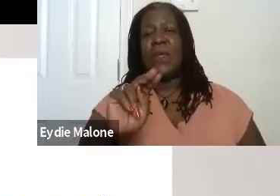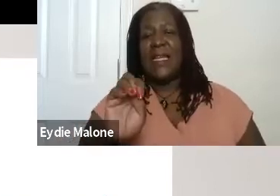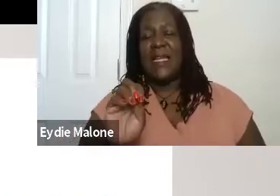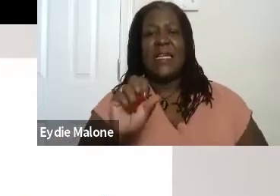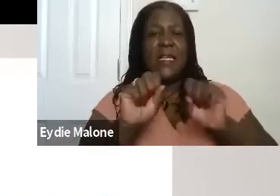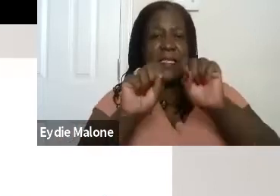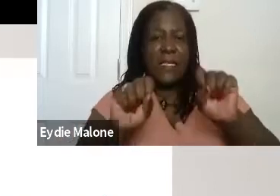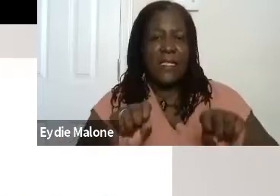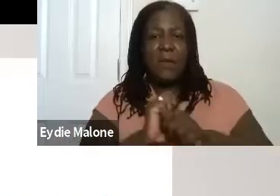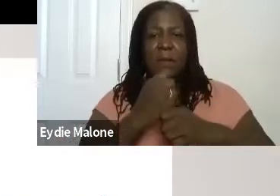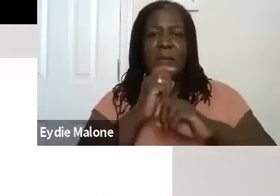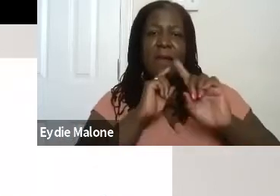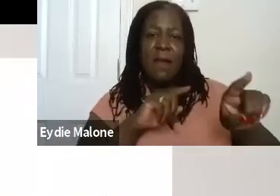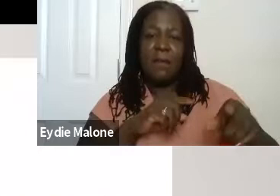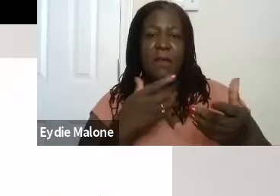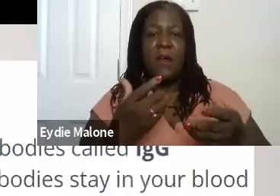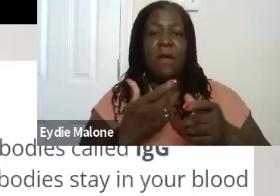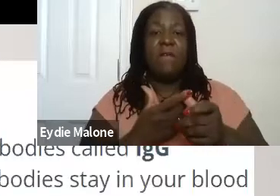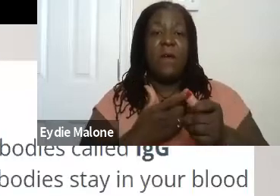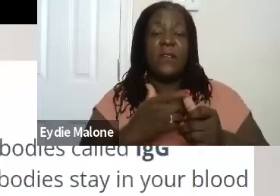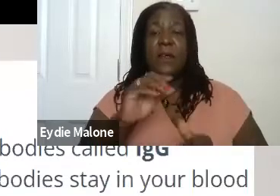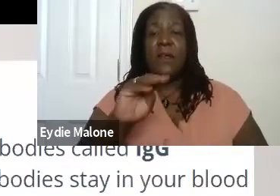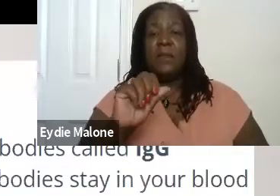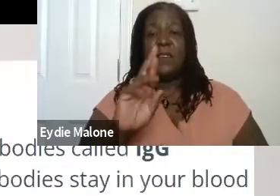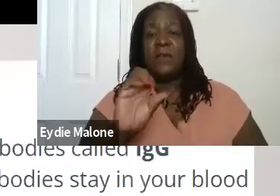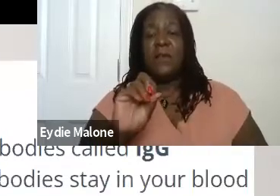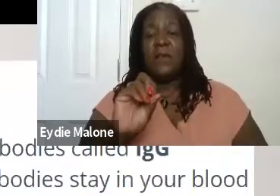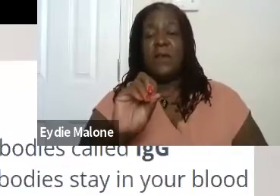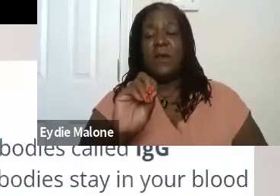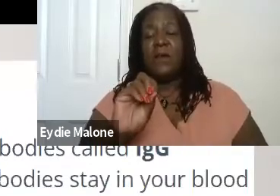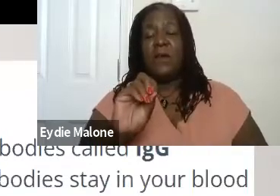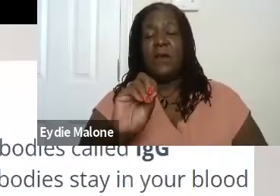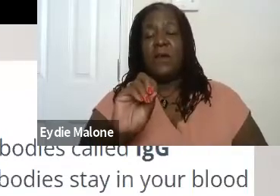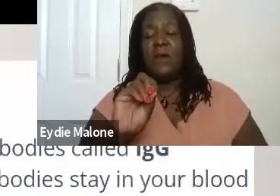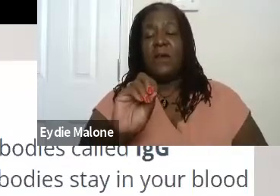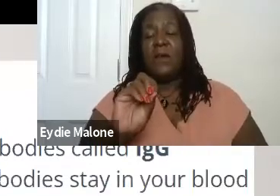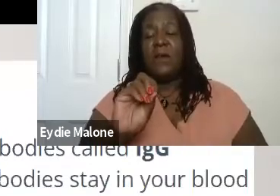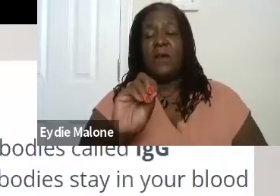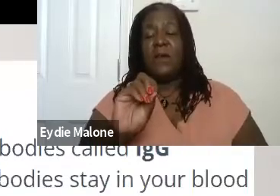So first the macro phages chew up the virus particles, the bits that are in the vaccine and then